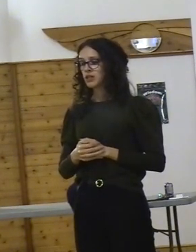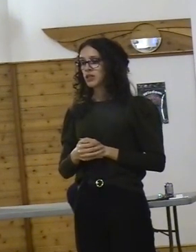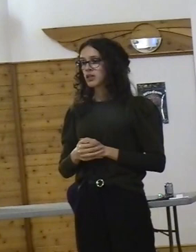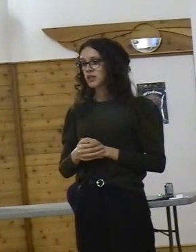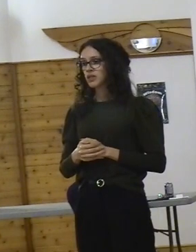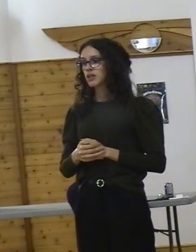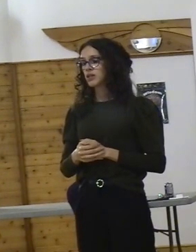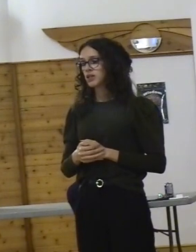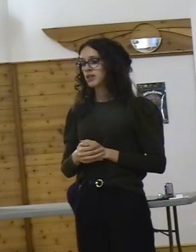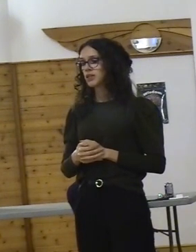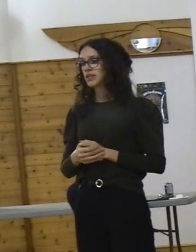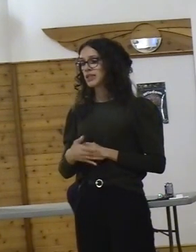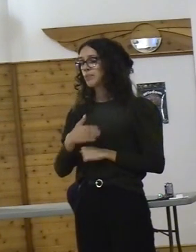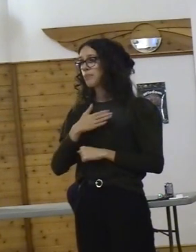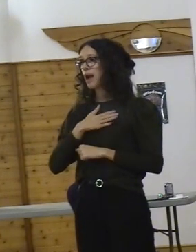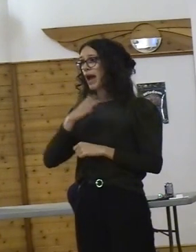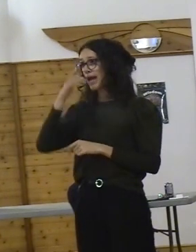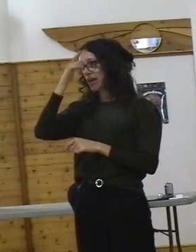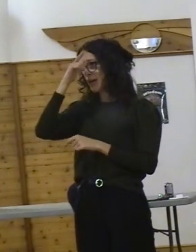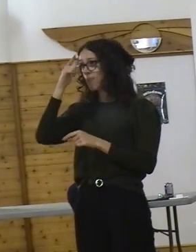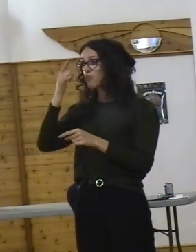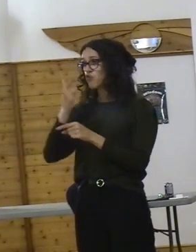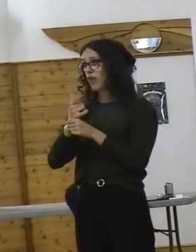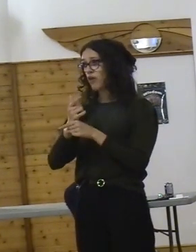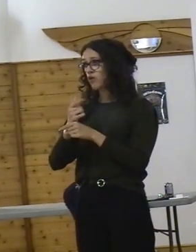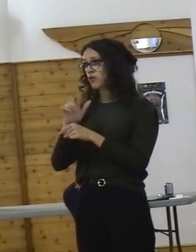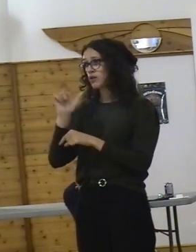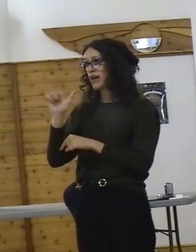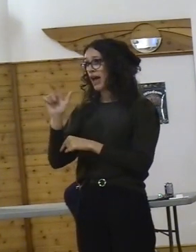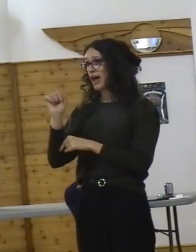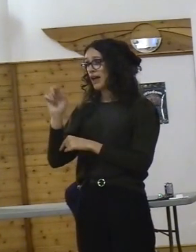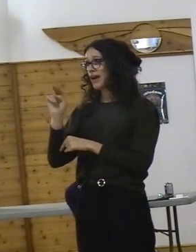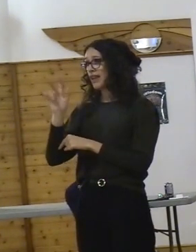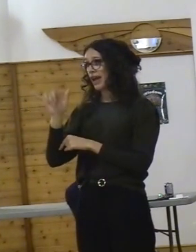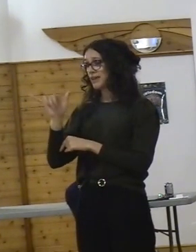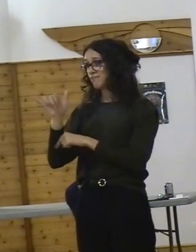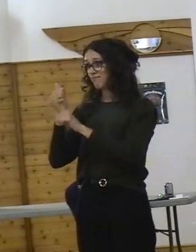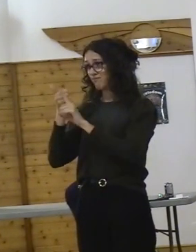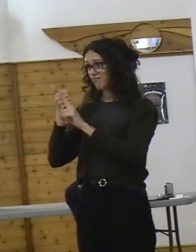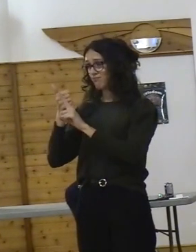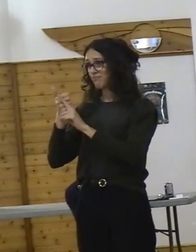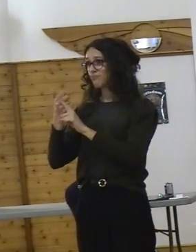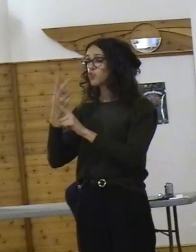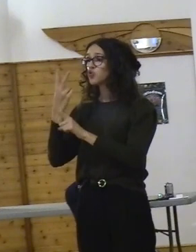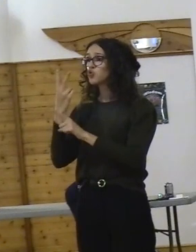And my brother, he was a two-spirit.